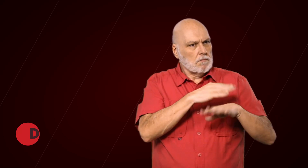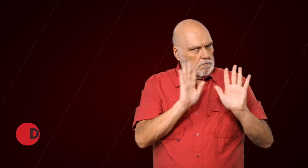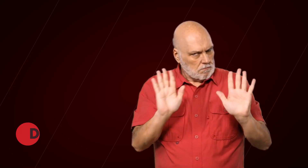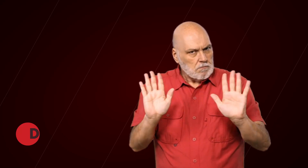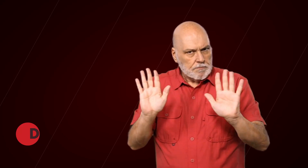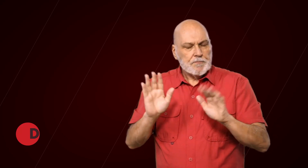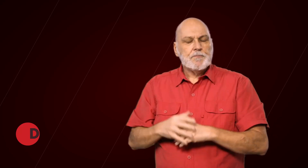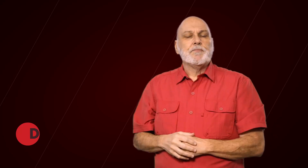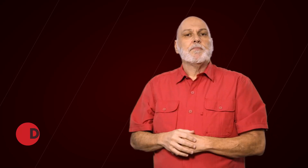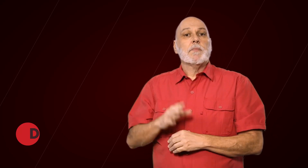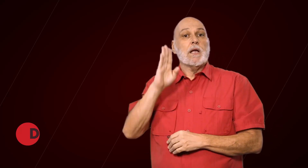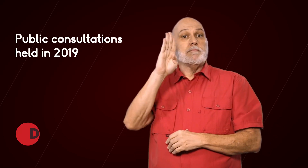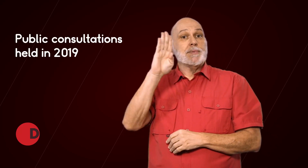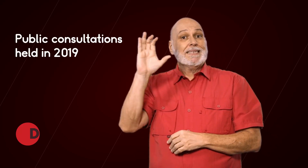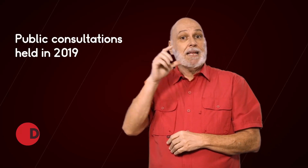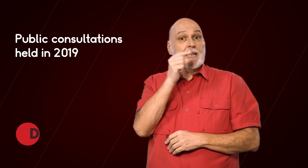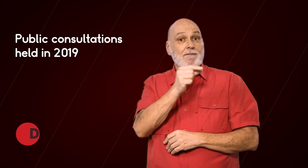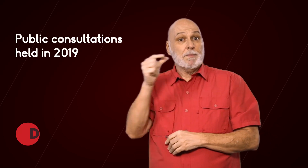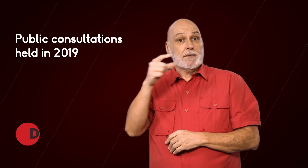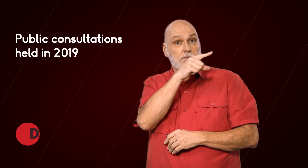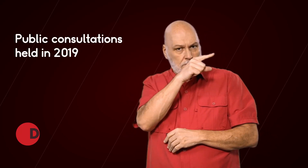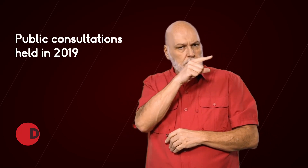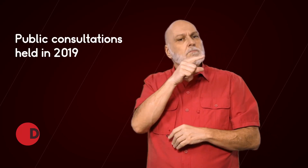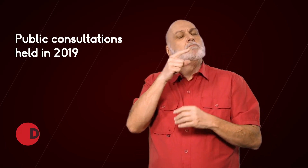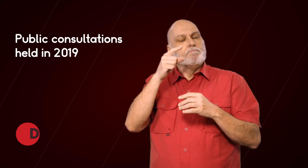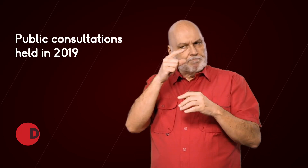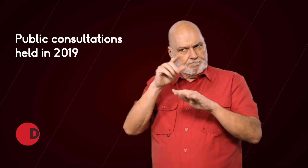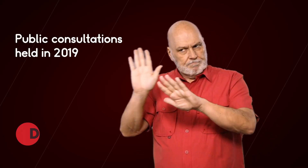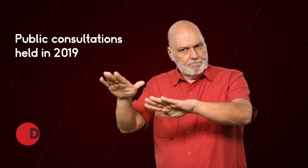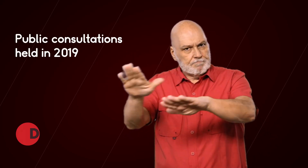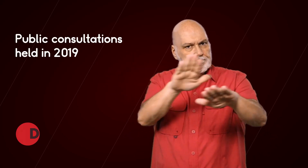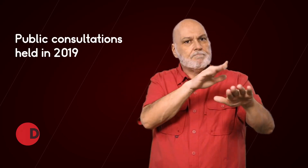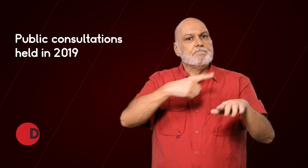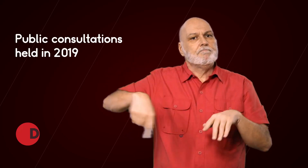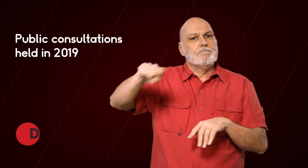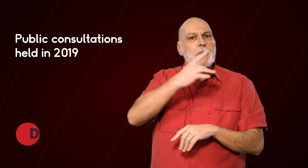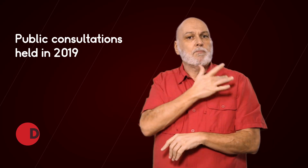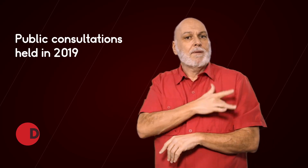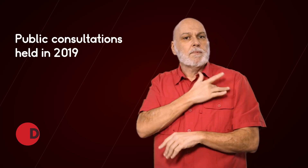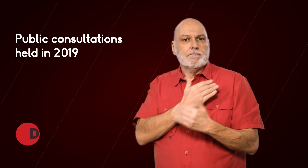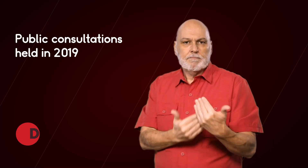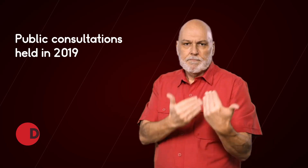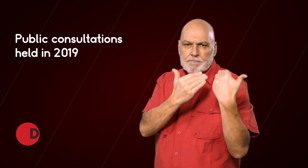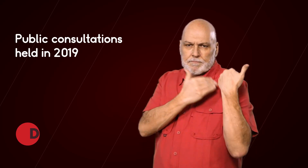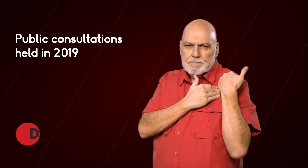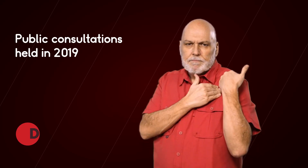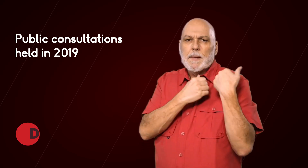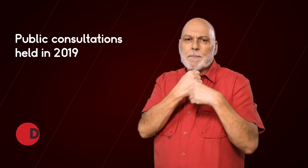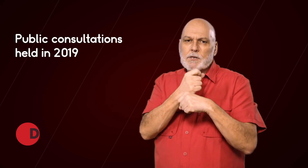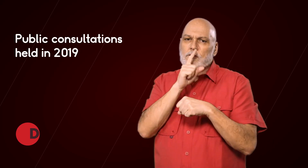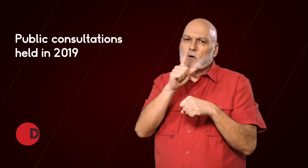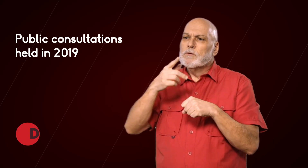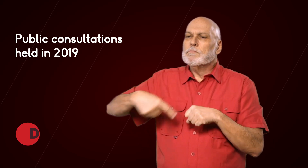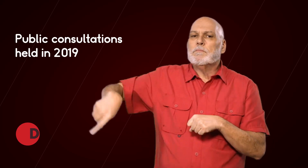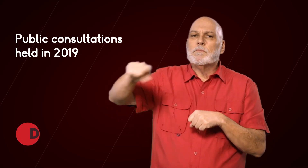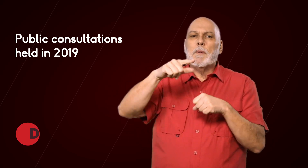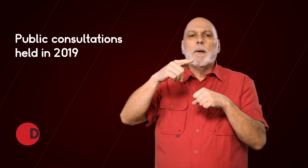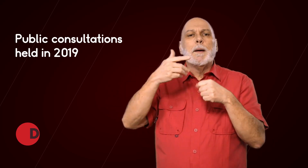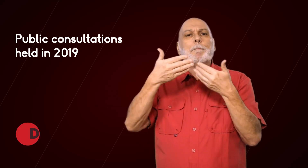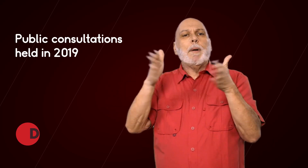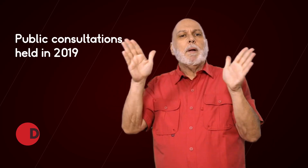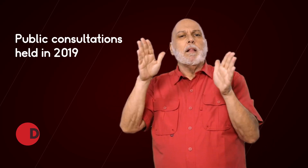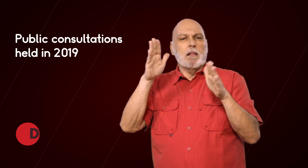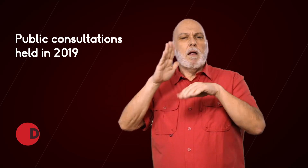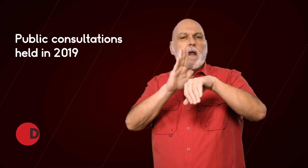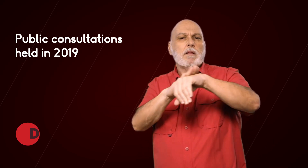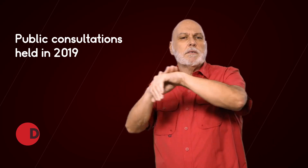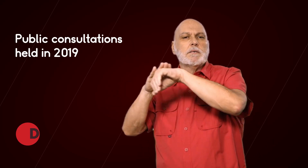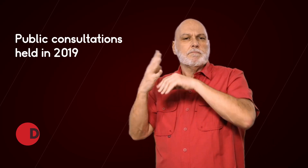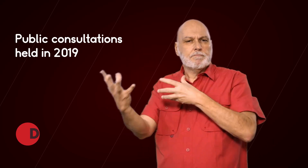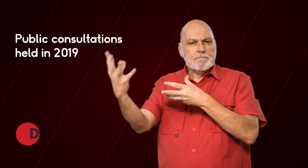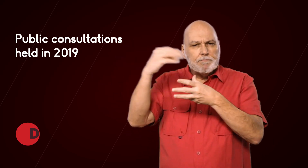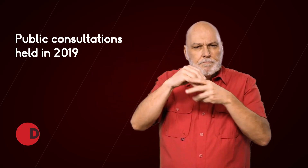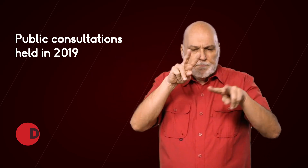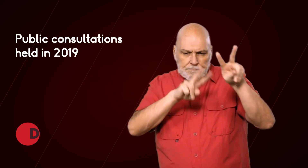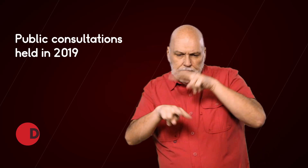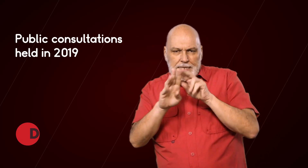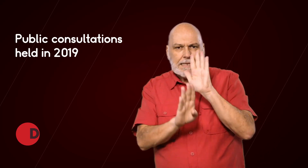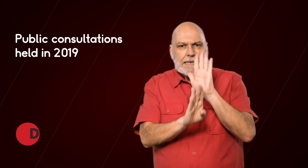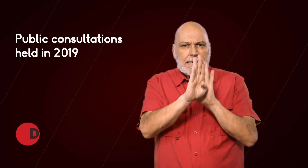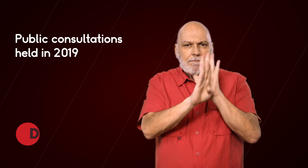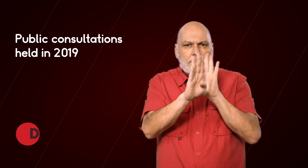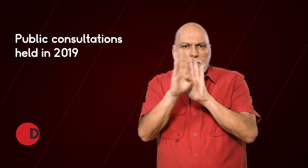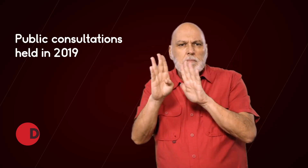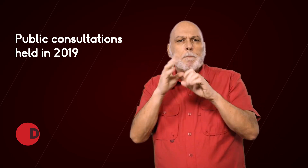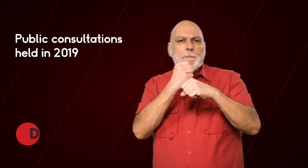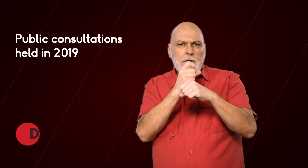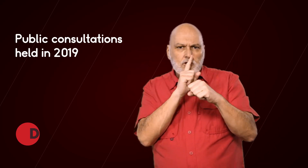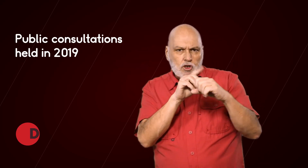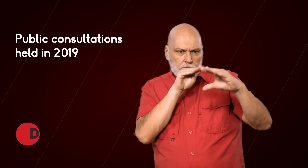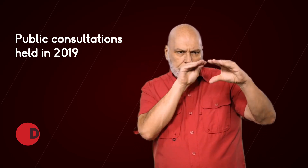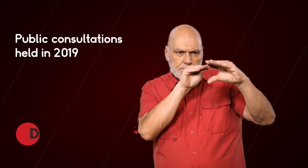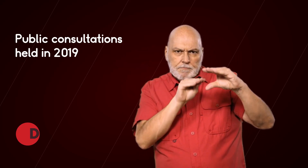The B.C. Government held province-wide public consultations on the